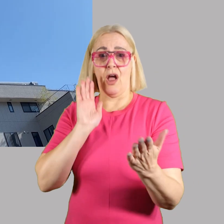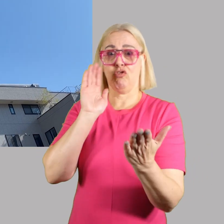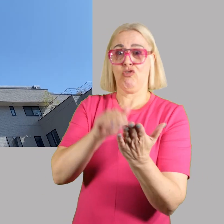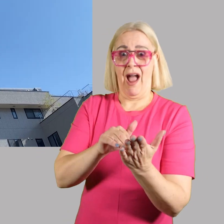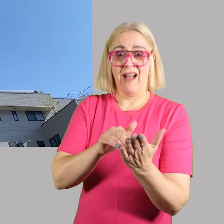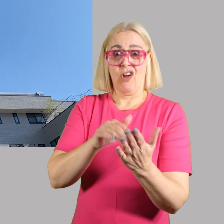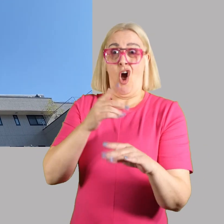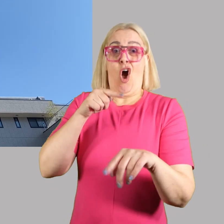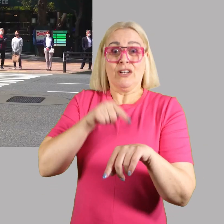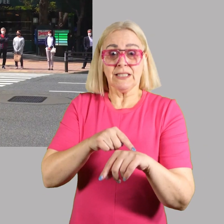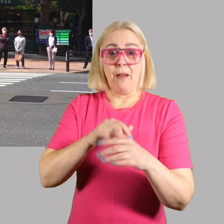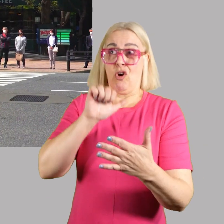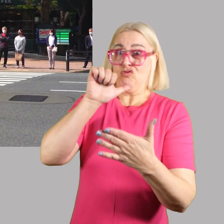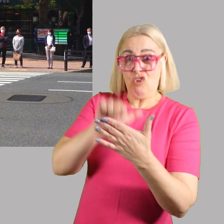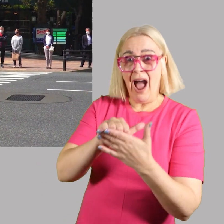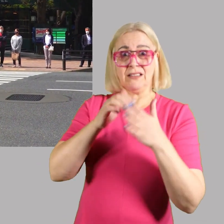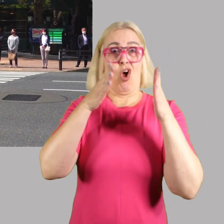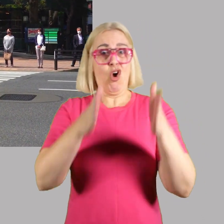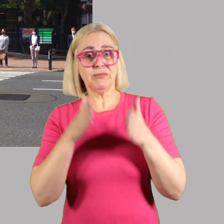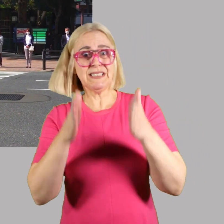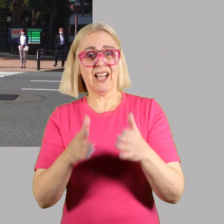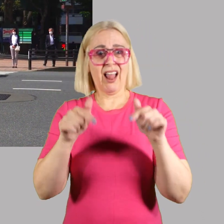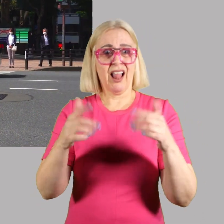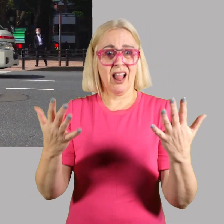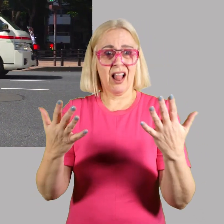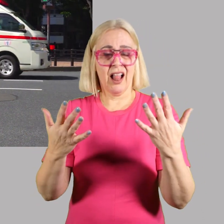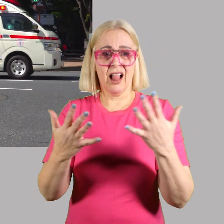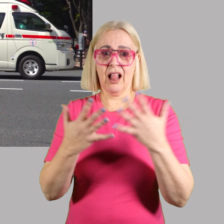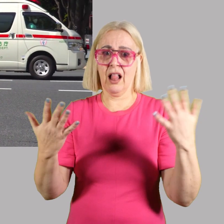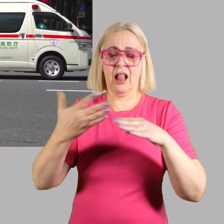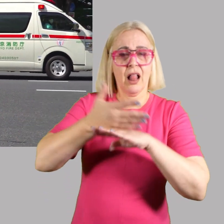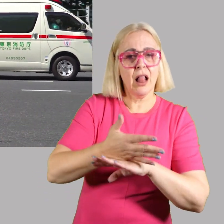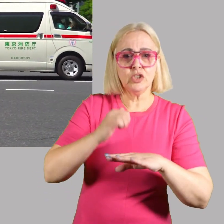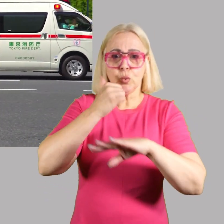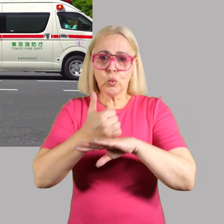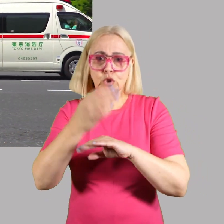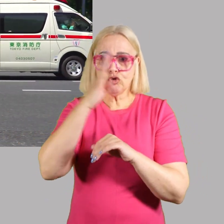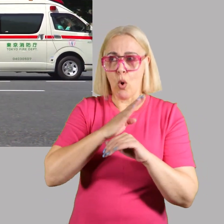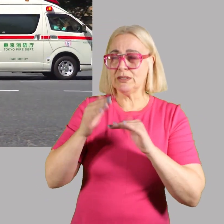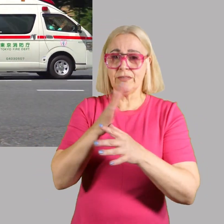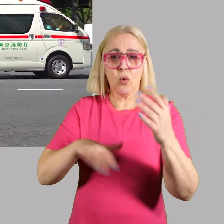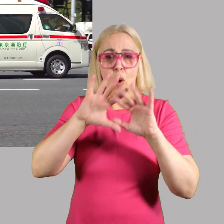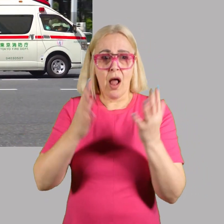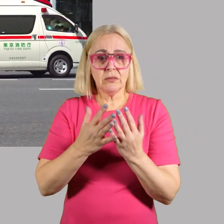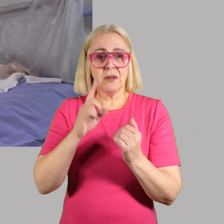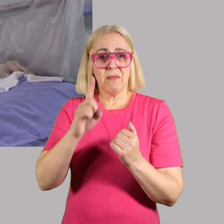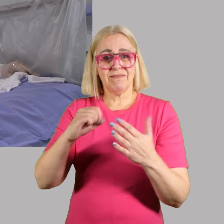on time to the right hospital. Huge efforts have been made to establish stroke services worldwide,